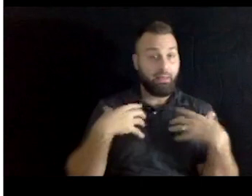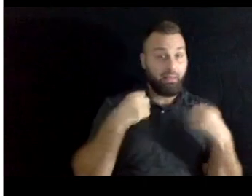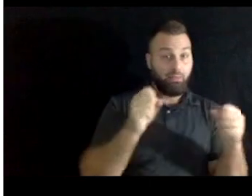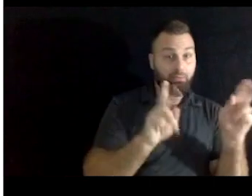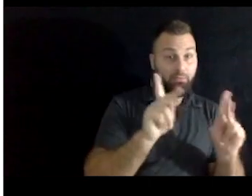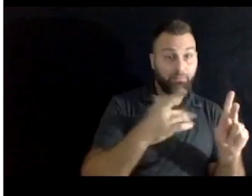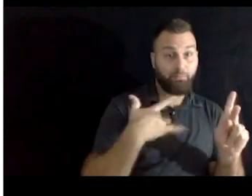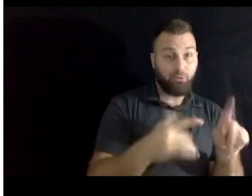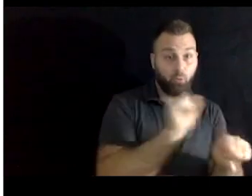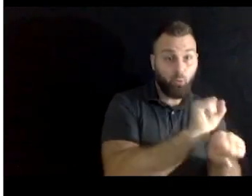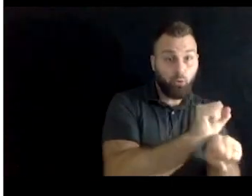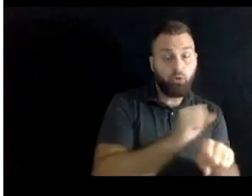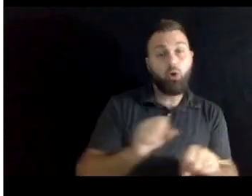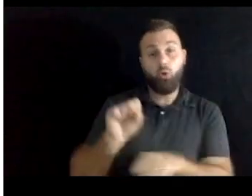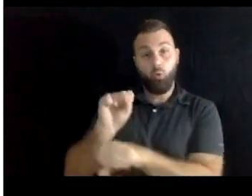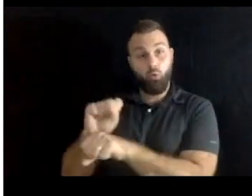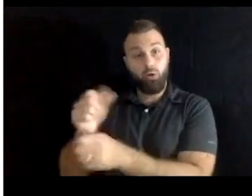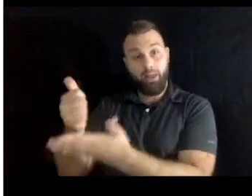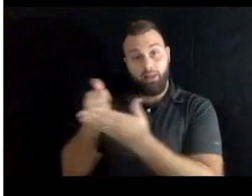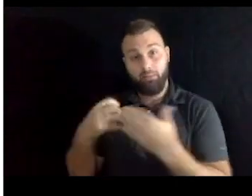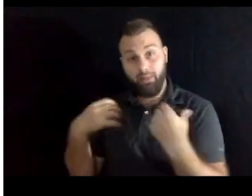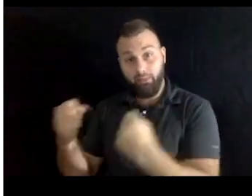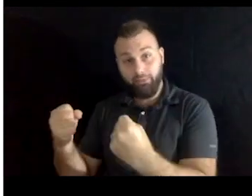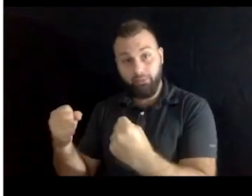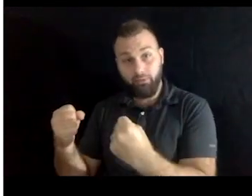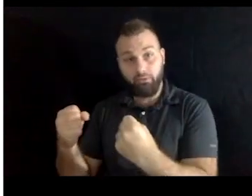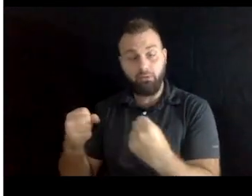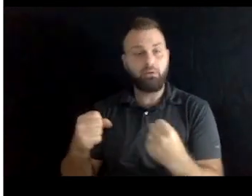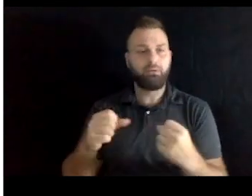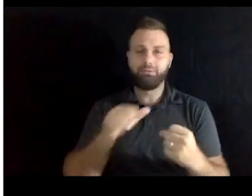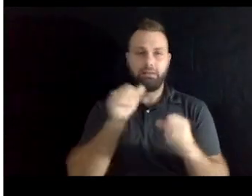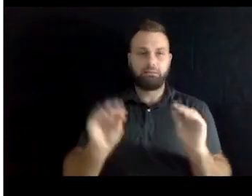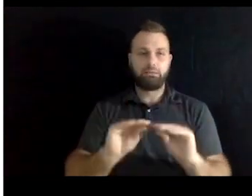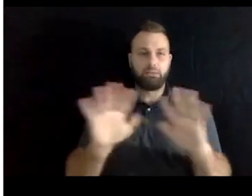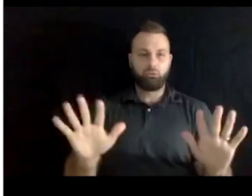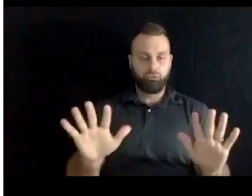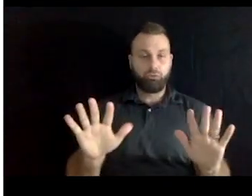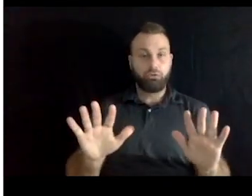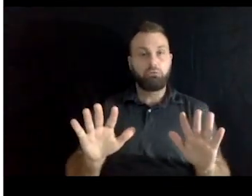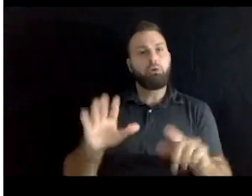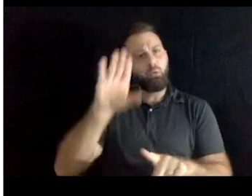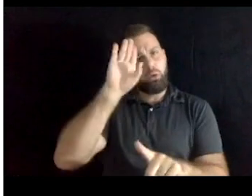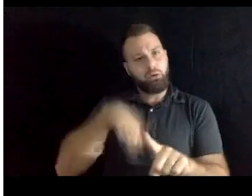work or that work promotes health? That's unclear, but we at least know that there's